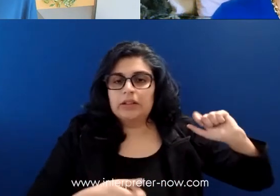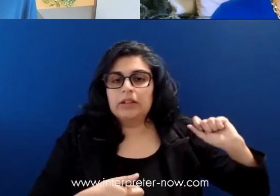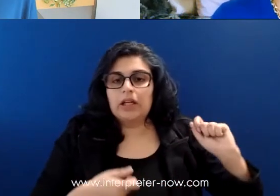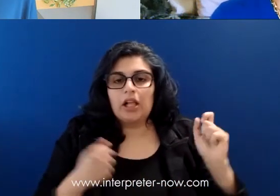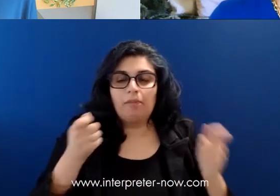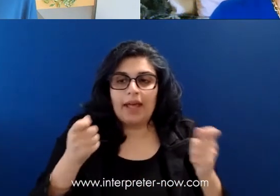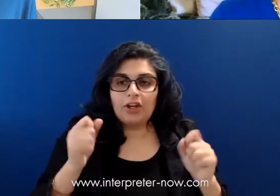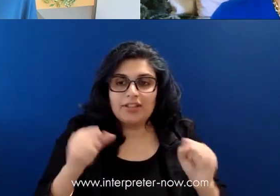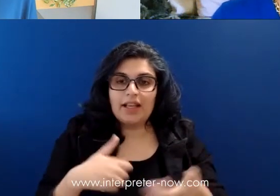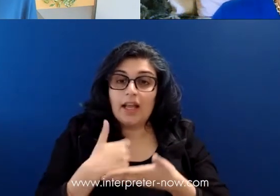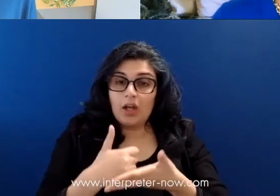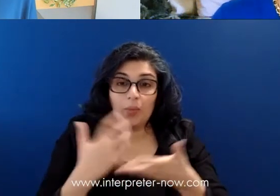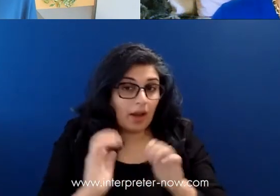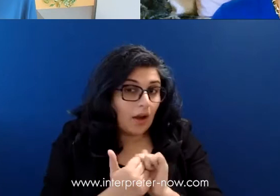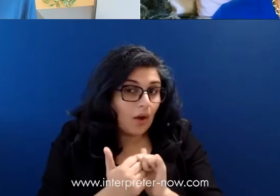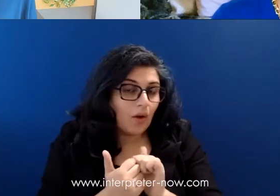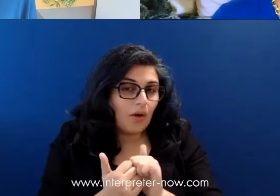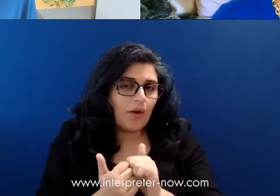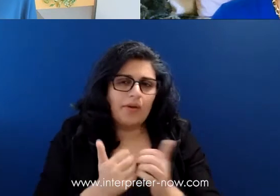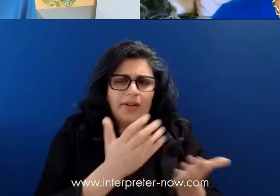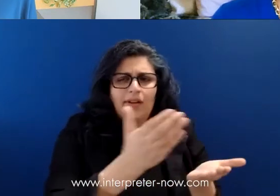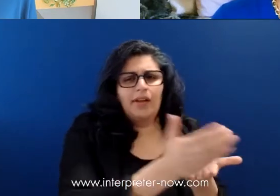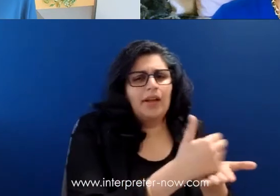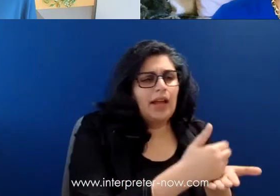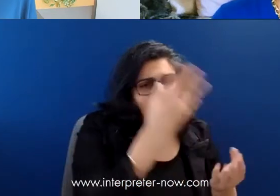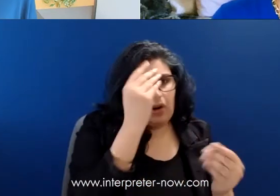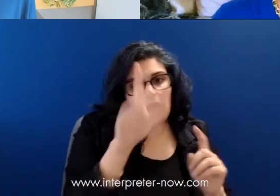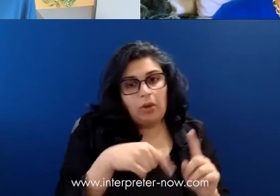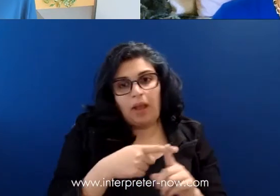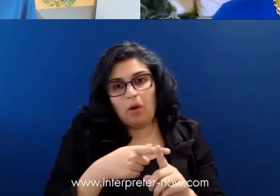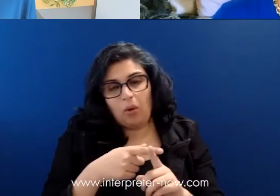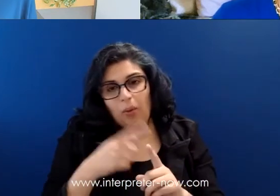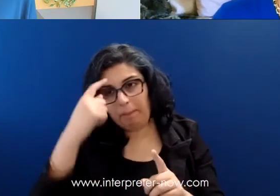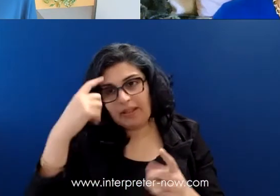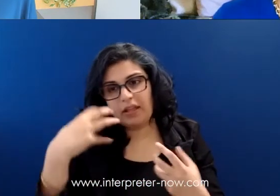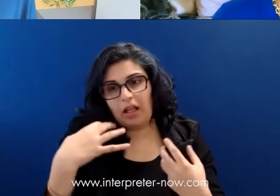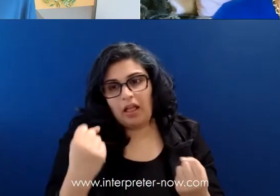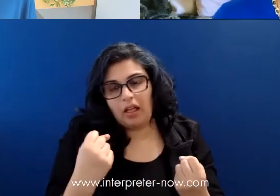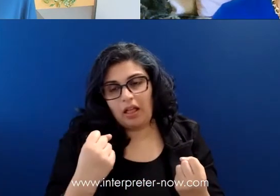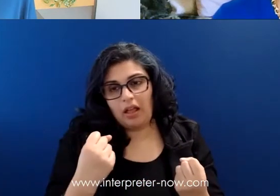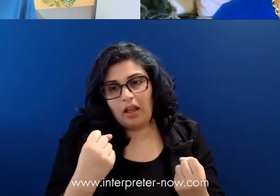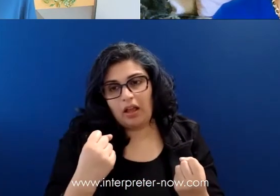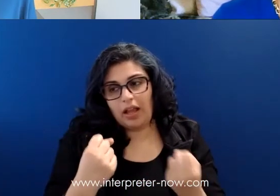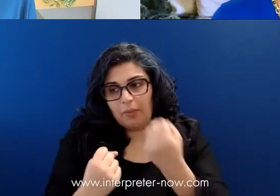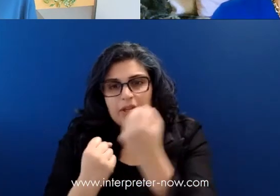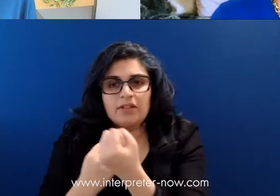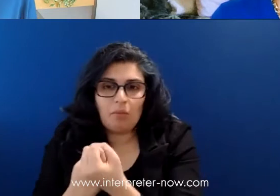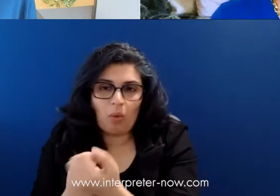out with, is to gather information about their mental health and EAP support resources.